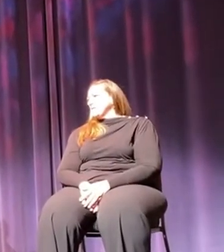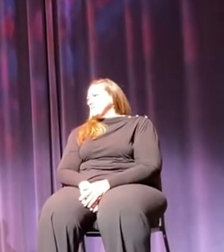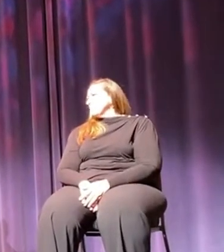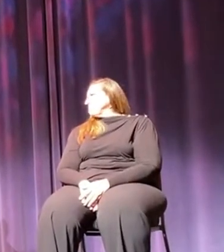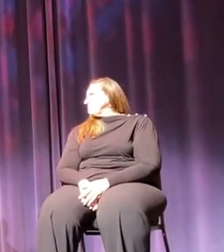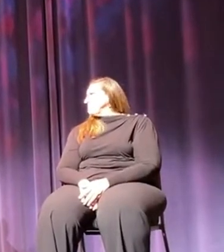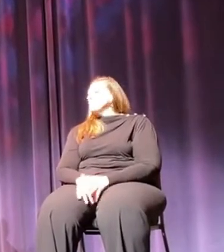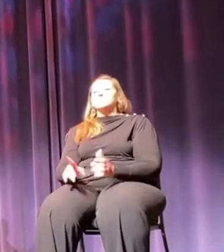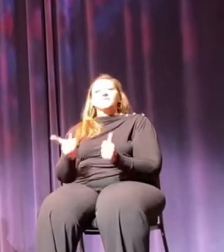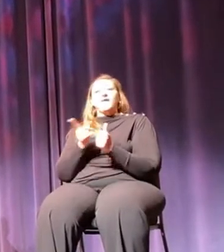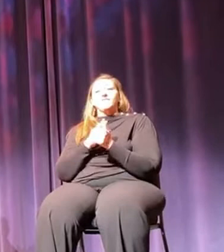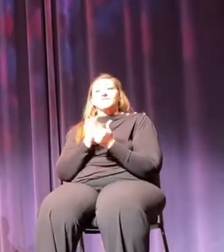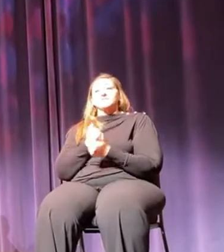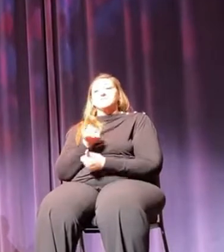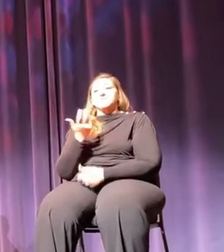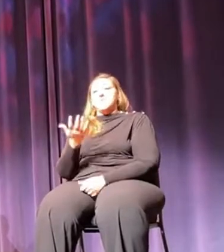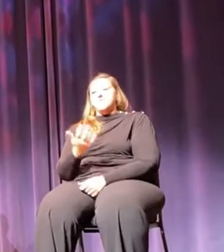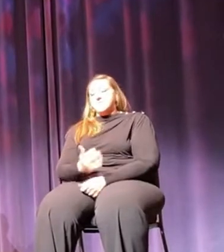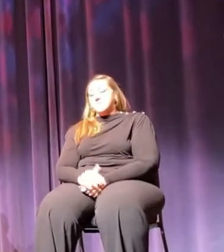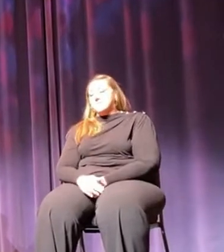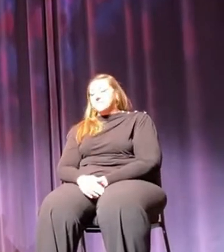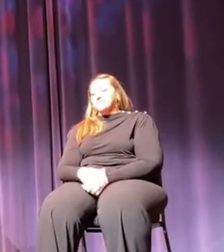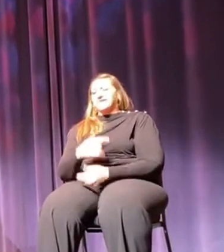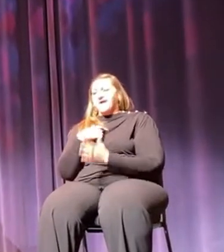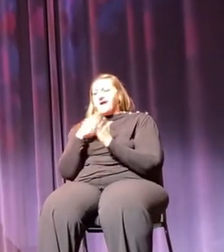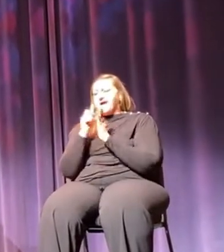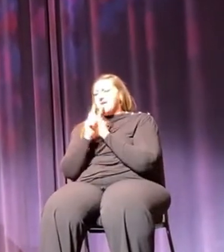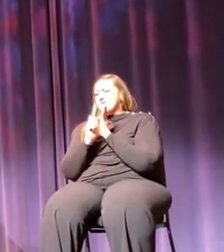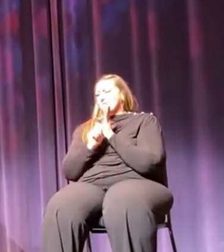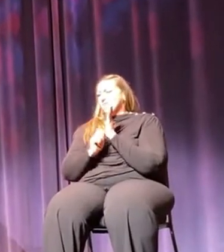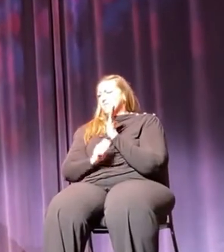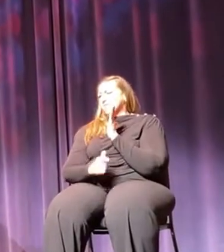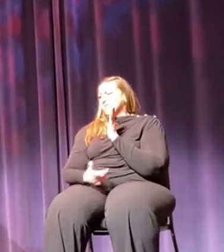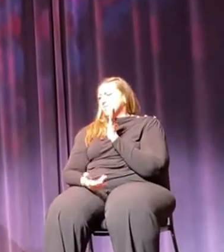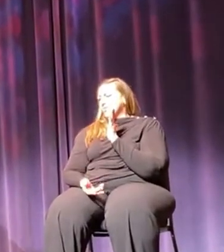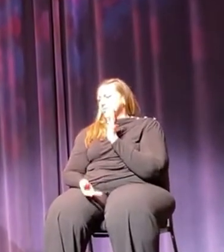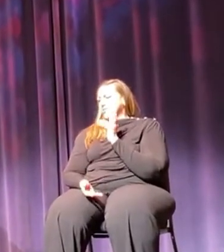and this first poem I wrote in specific response